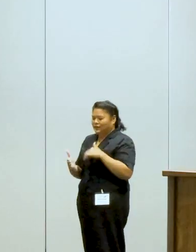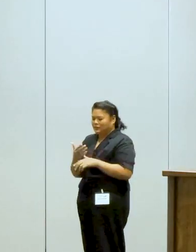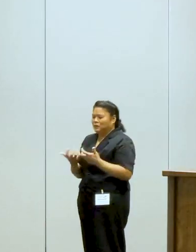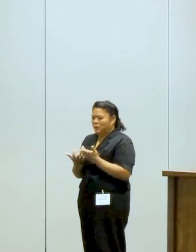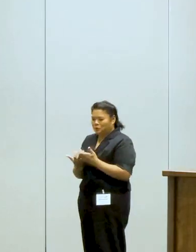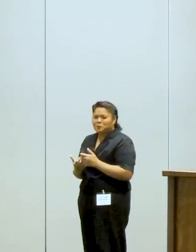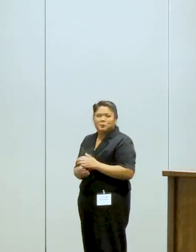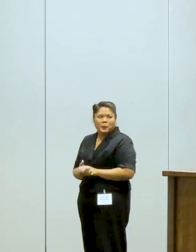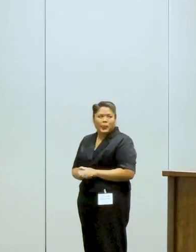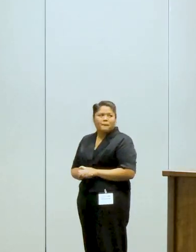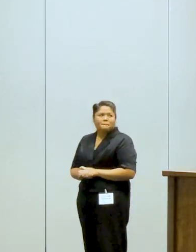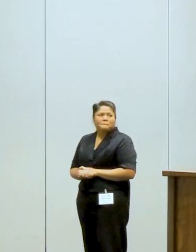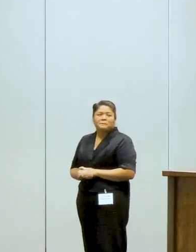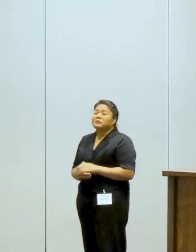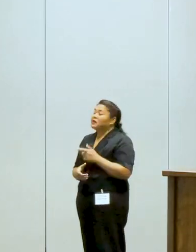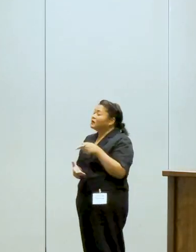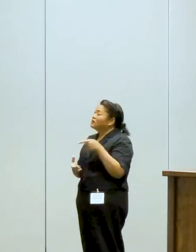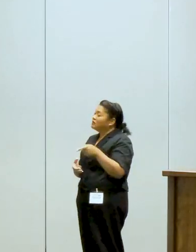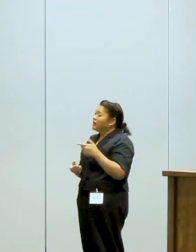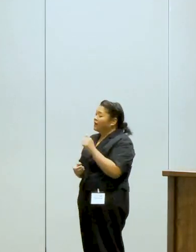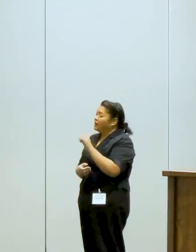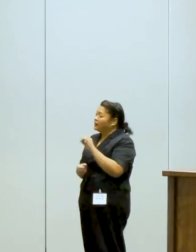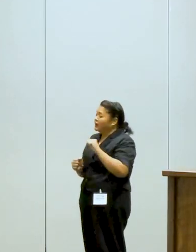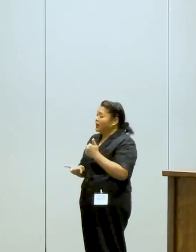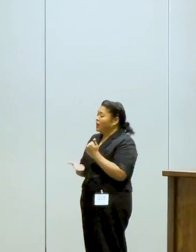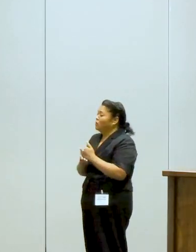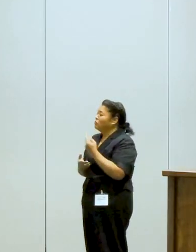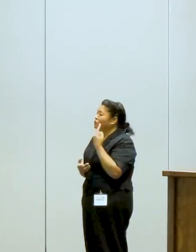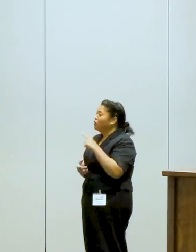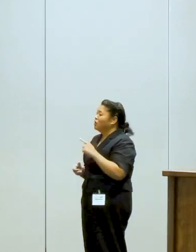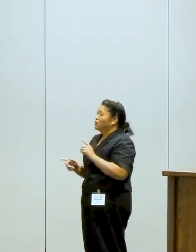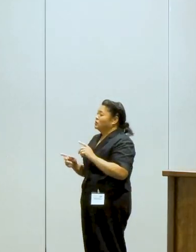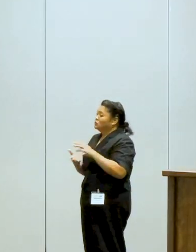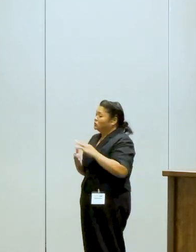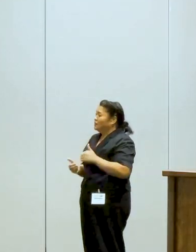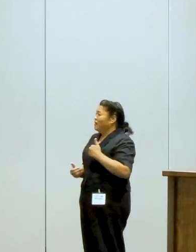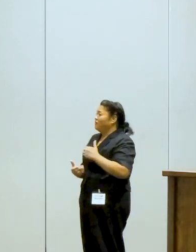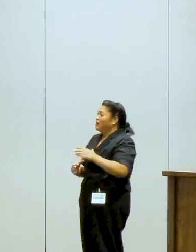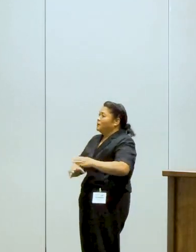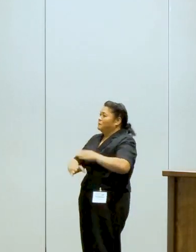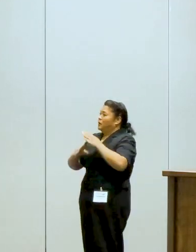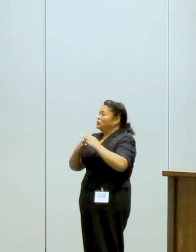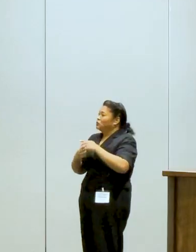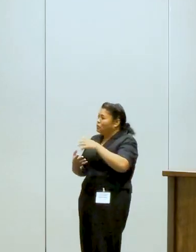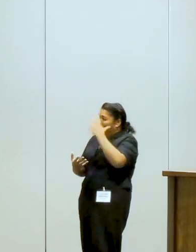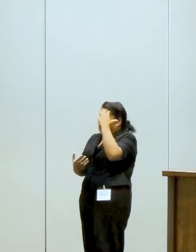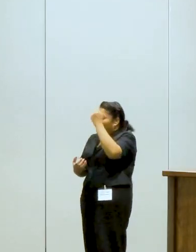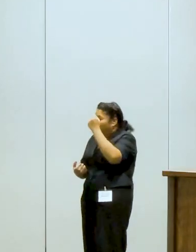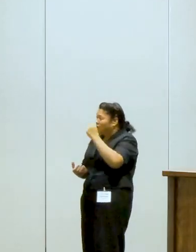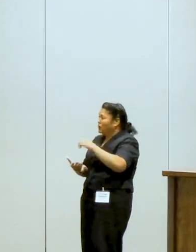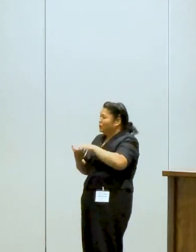working memory and attention span, especially if you have barriers that prevent you from doing so. So thought through